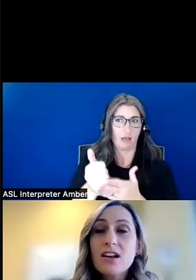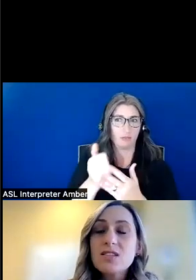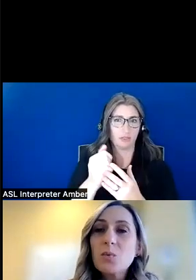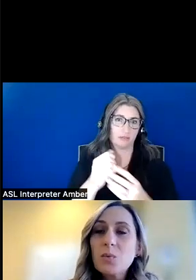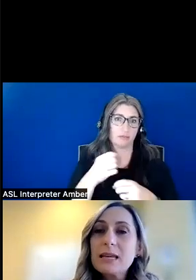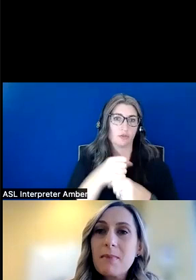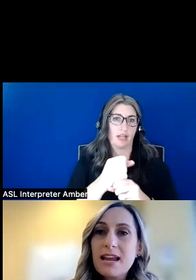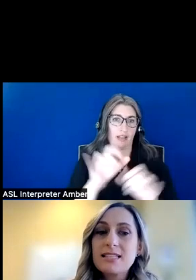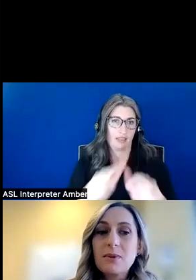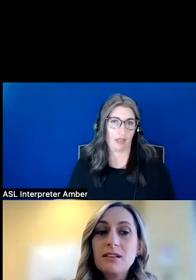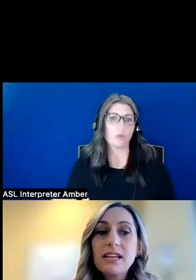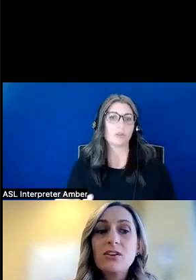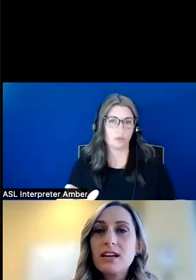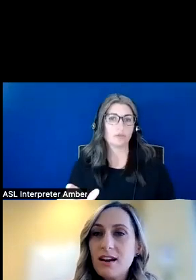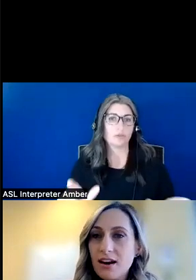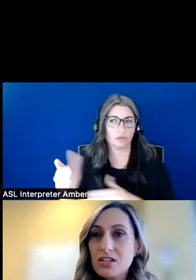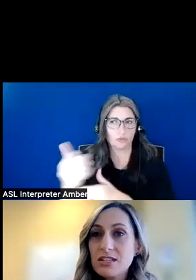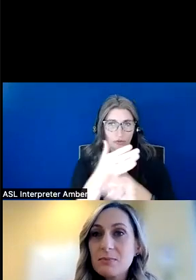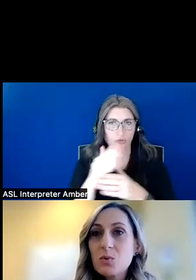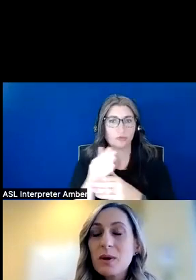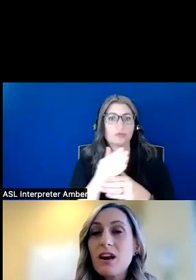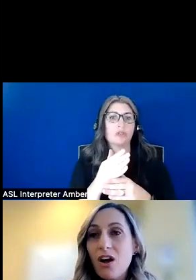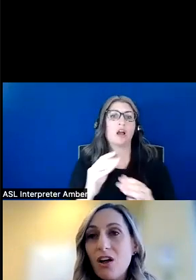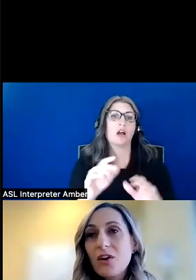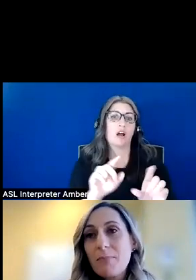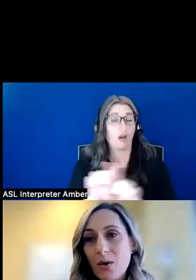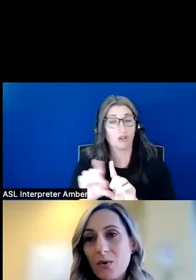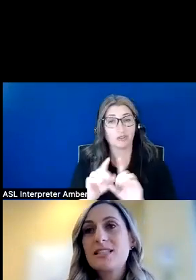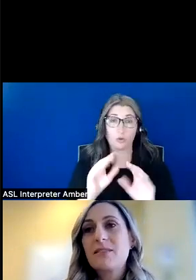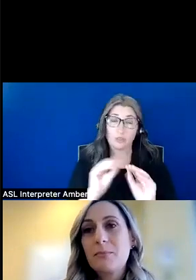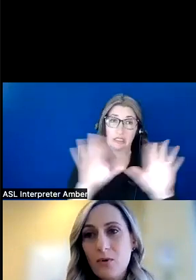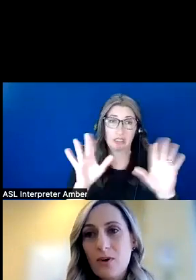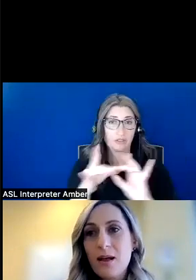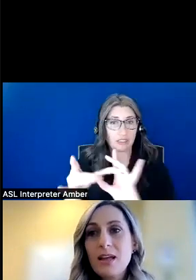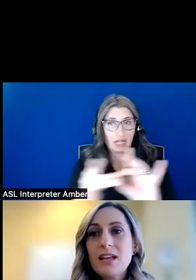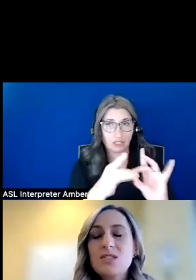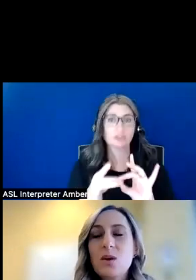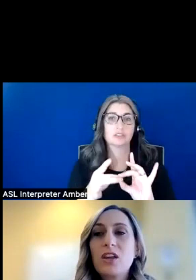It also really makes some clear connections between all the components of a program, so